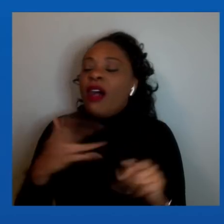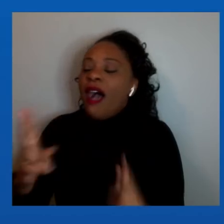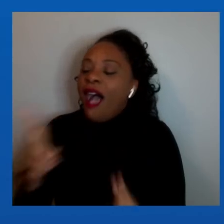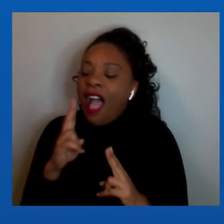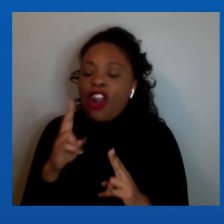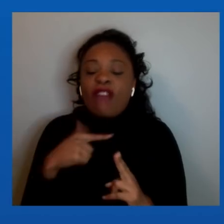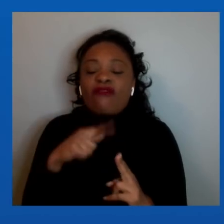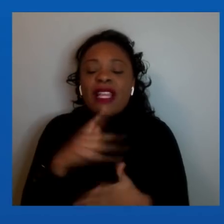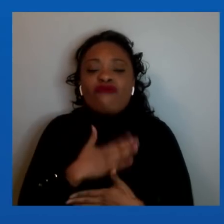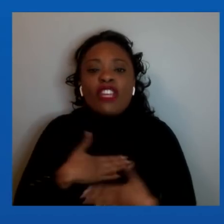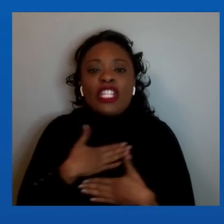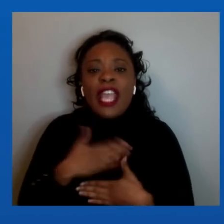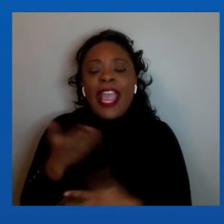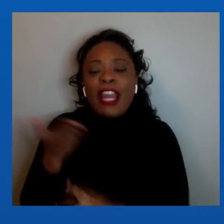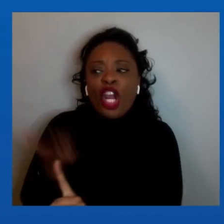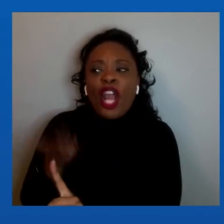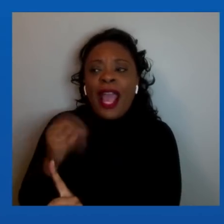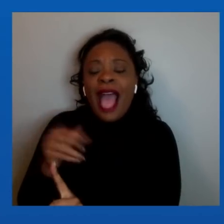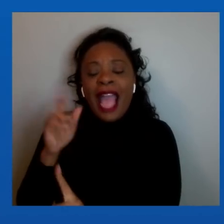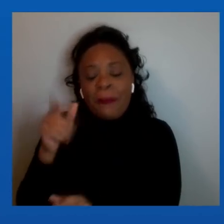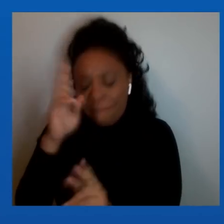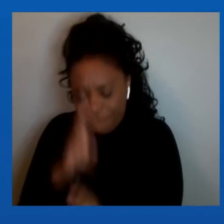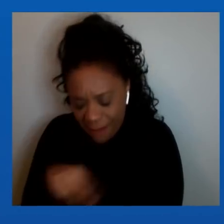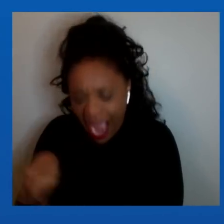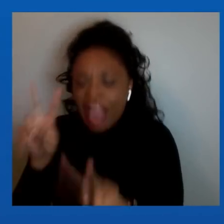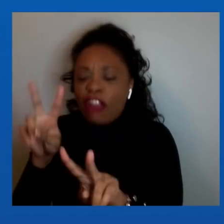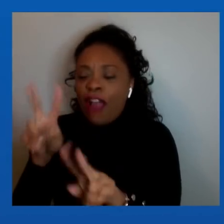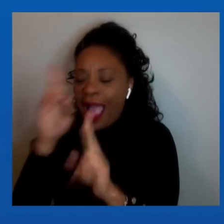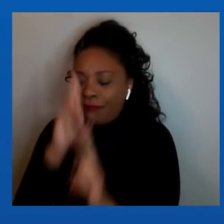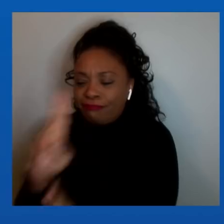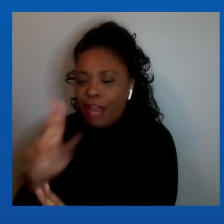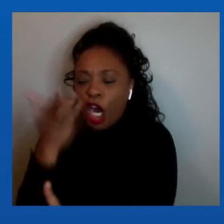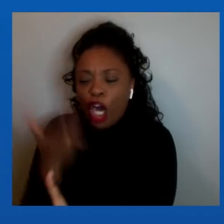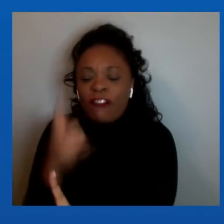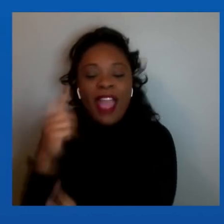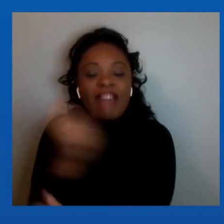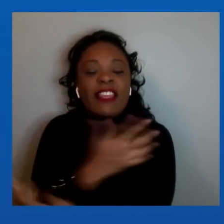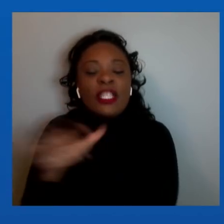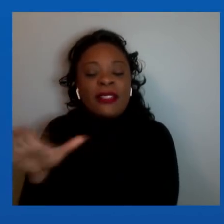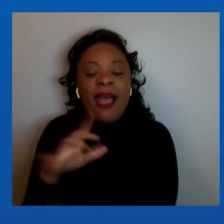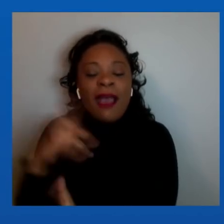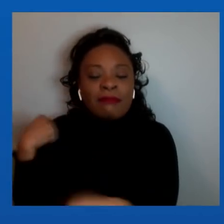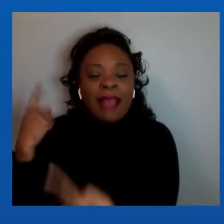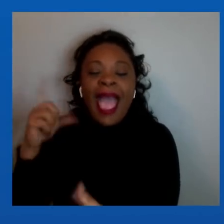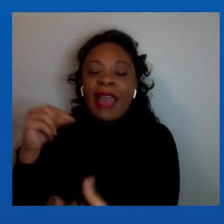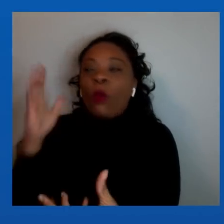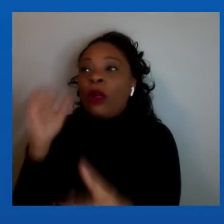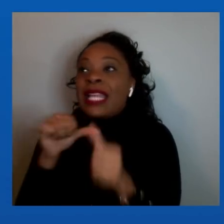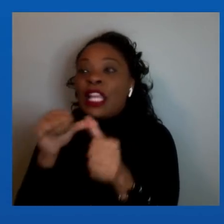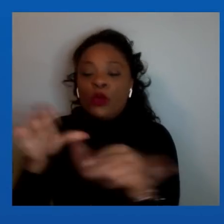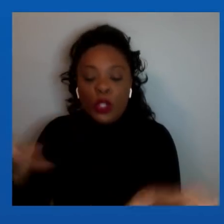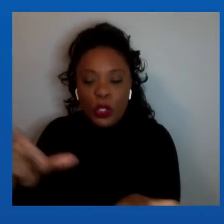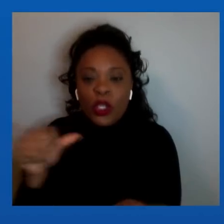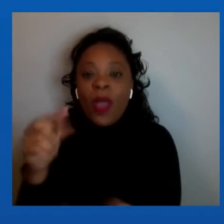Admire her for all this she's done and all she's doing and all she's about to do. So everyone who's listening,